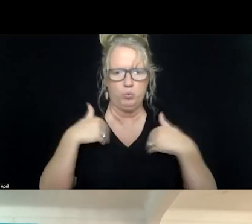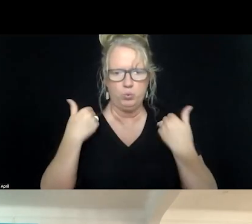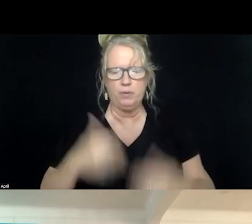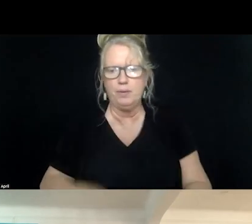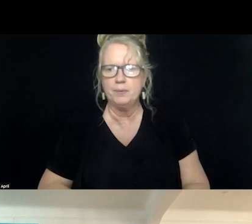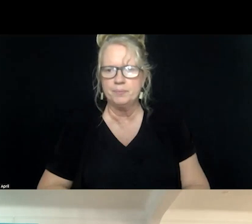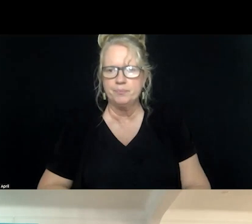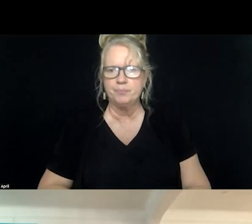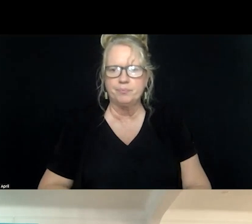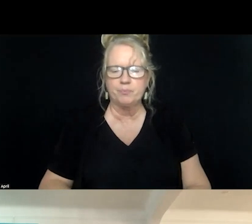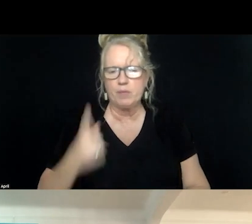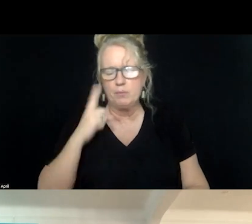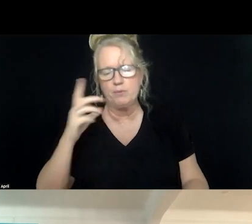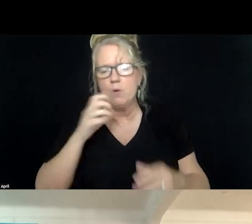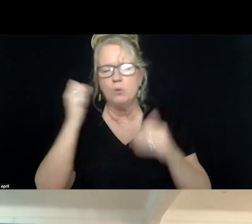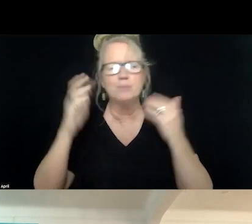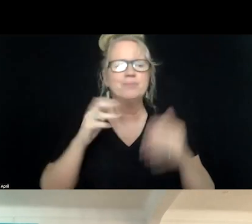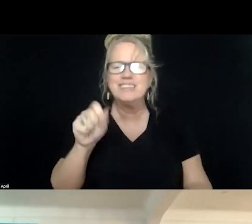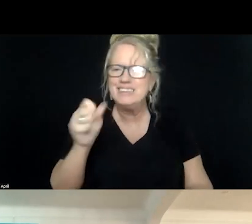THERE IS COMMONALITY.